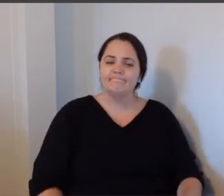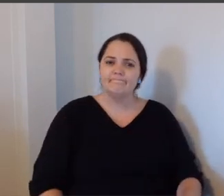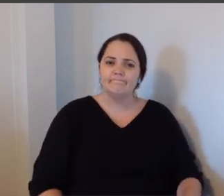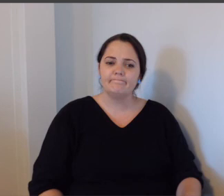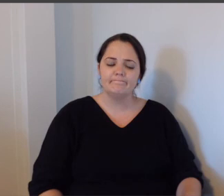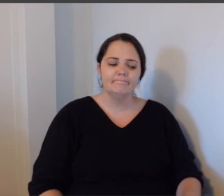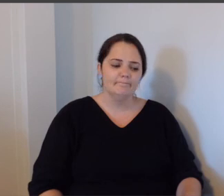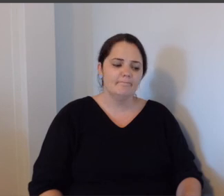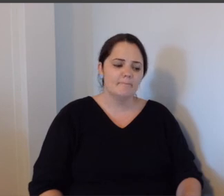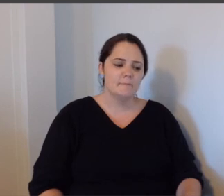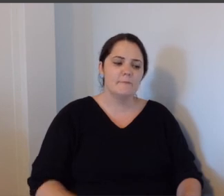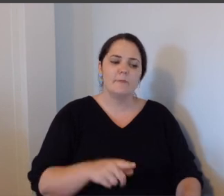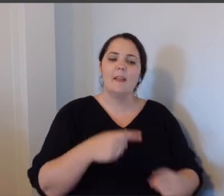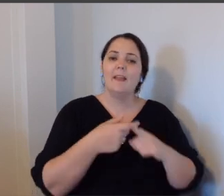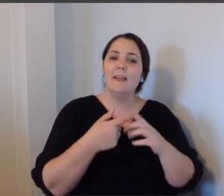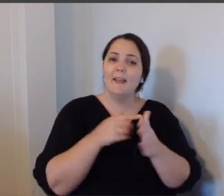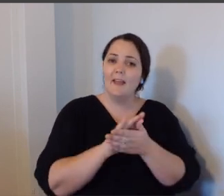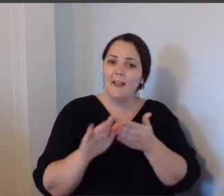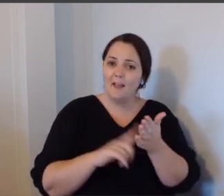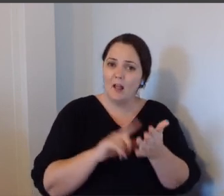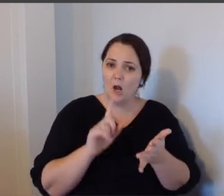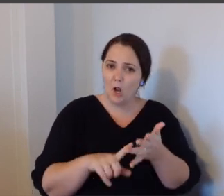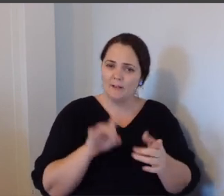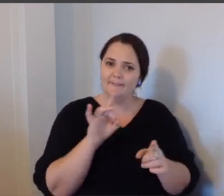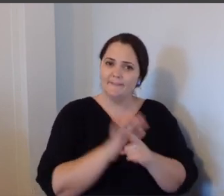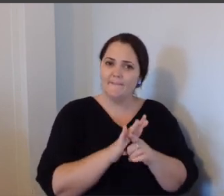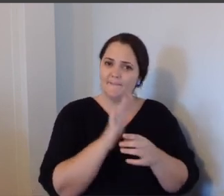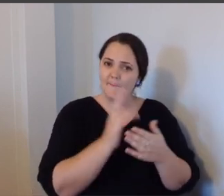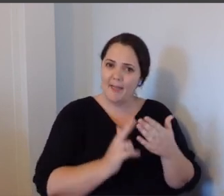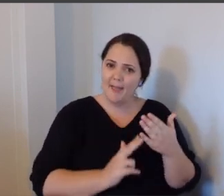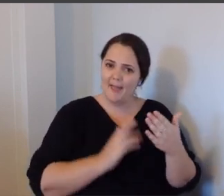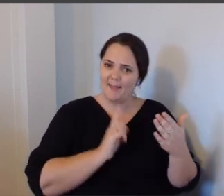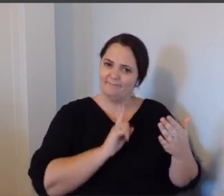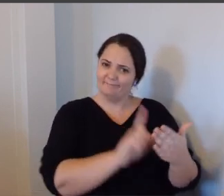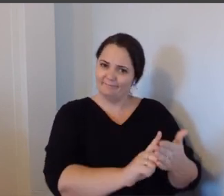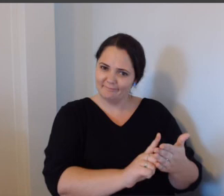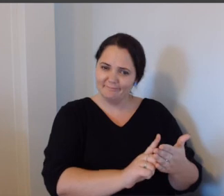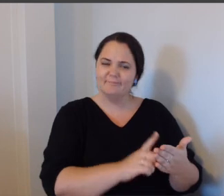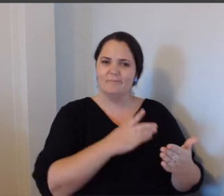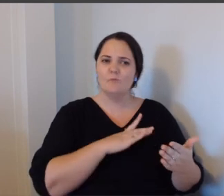are typically understood as a means of giving visual representation to this pain.